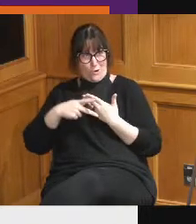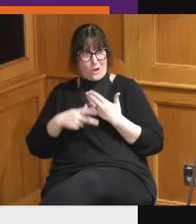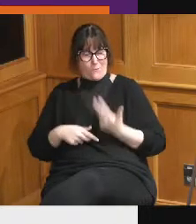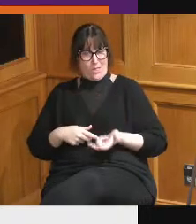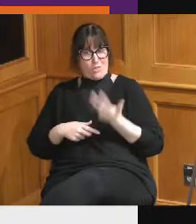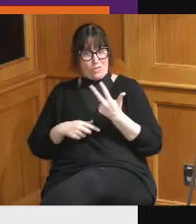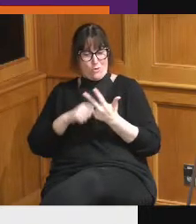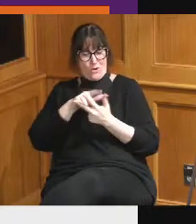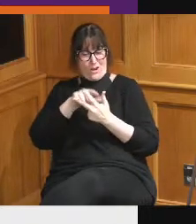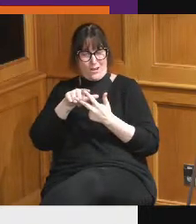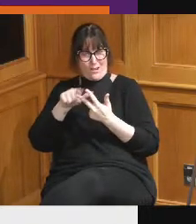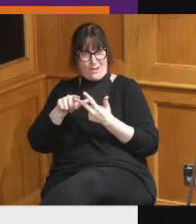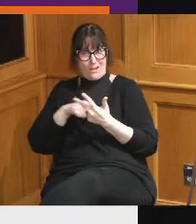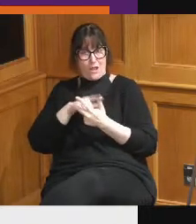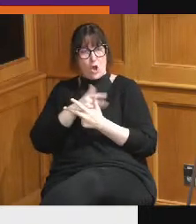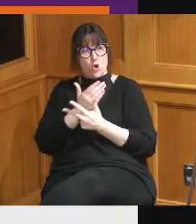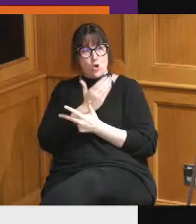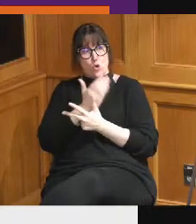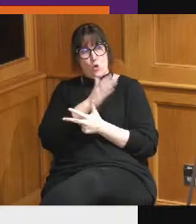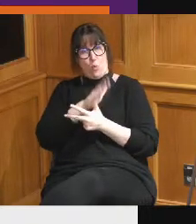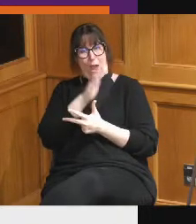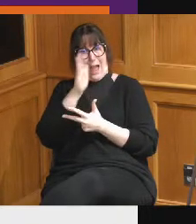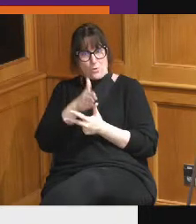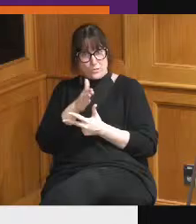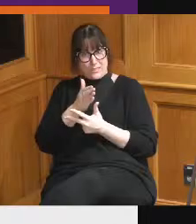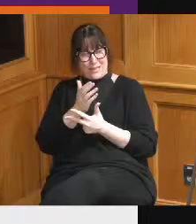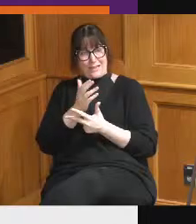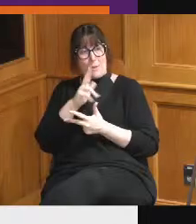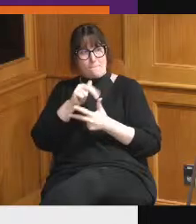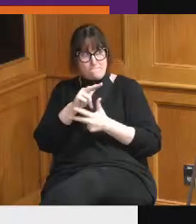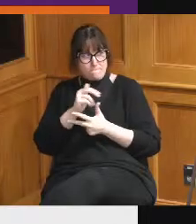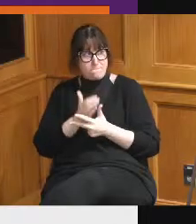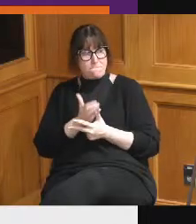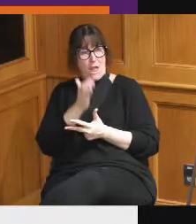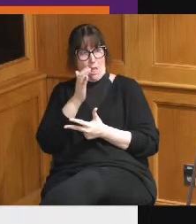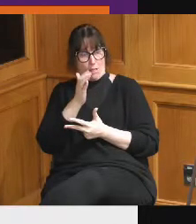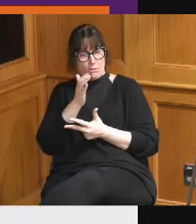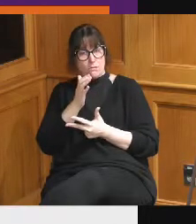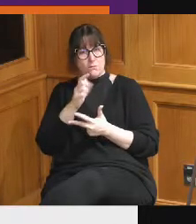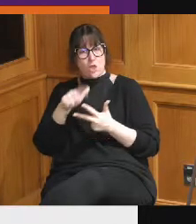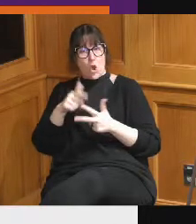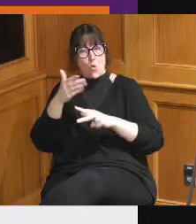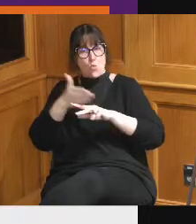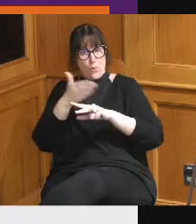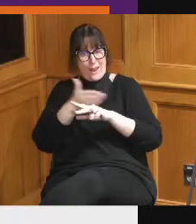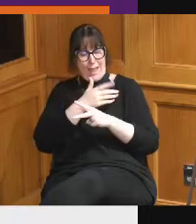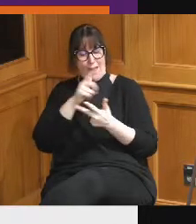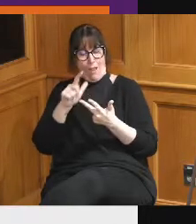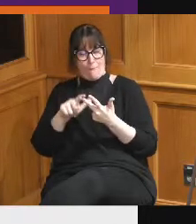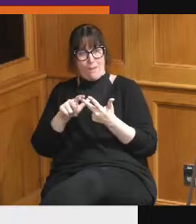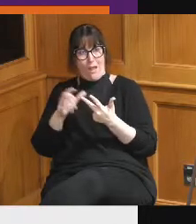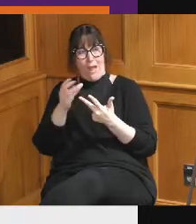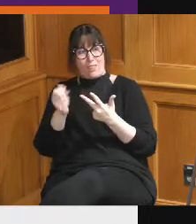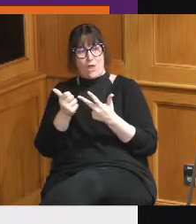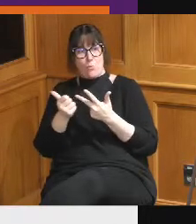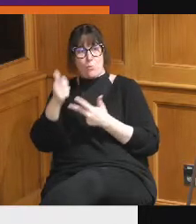be focused on new housing renovated re rehab housing and then the prioritized projects Fund